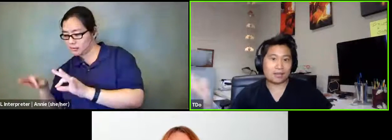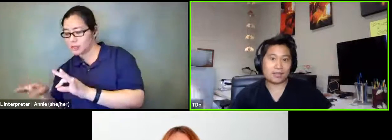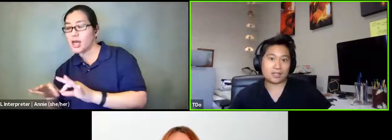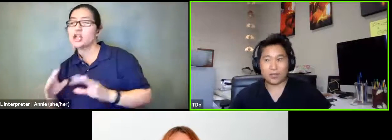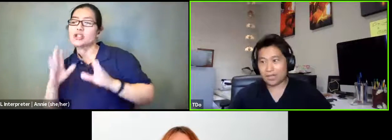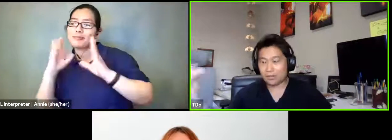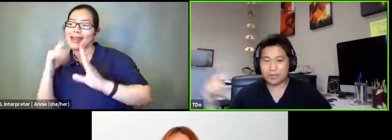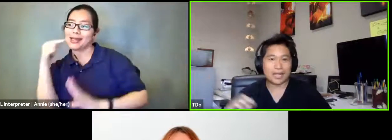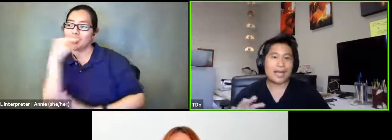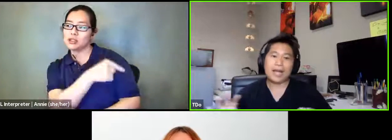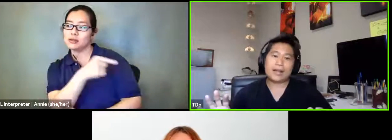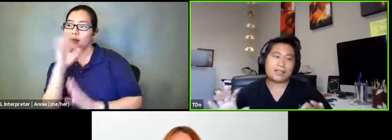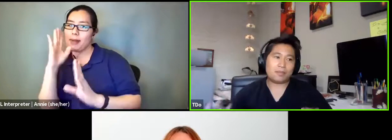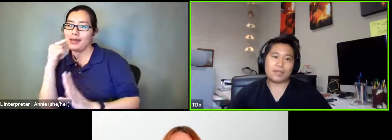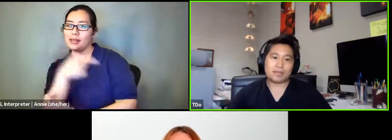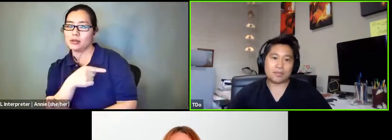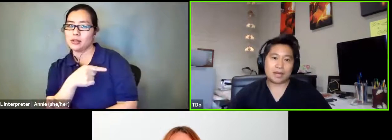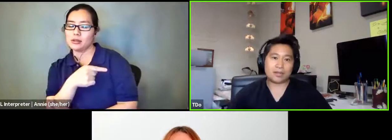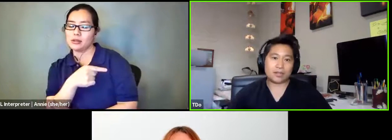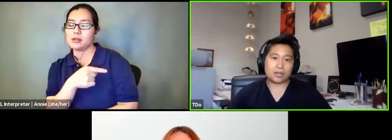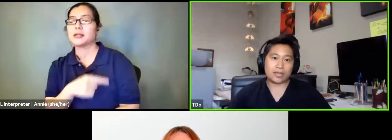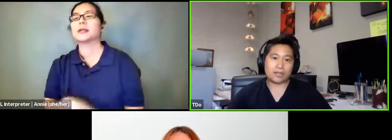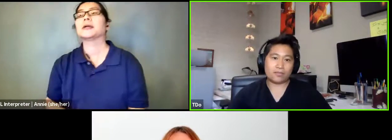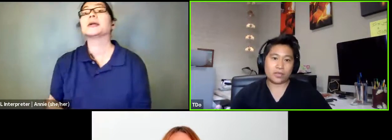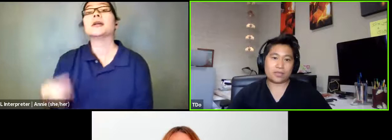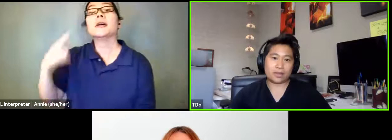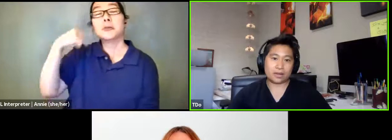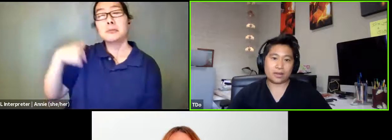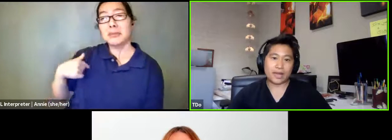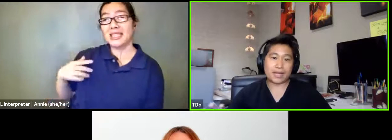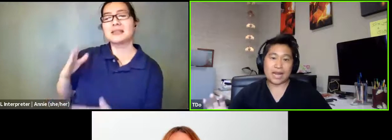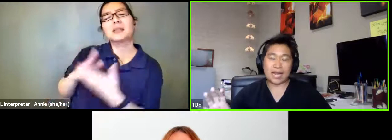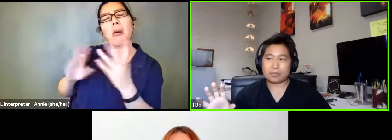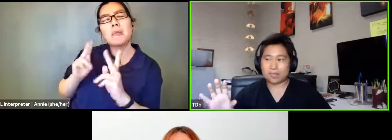they listen when he posted? To me it doesn't matter so long as the voice is heard and I am